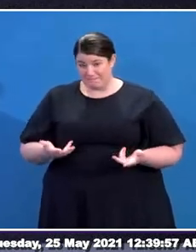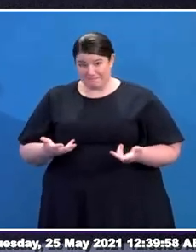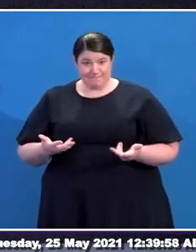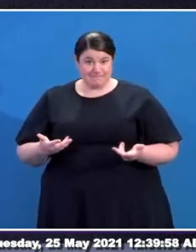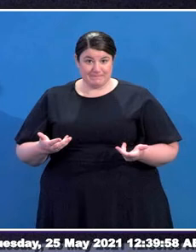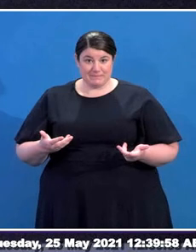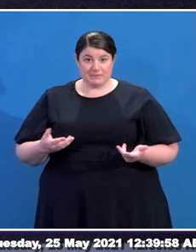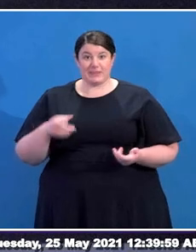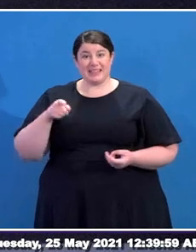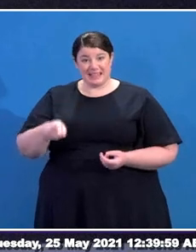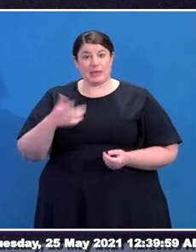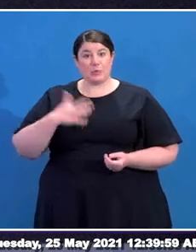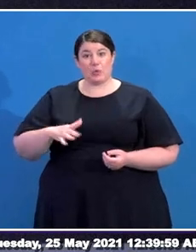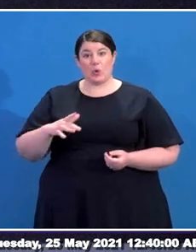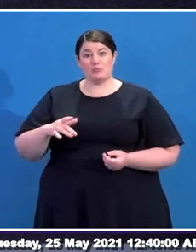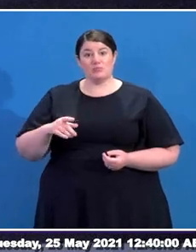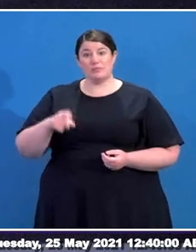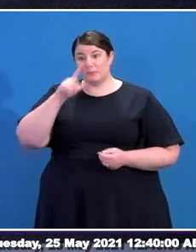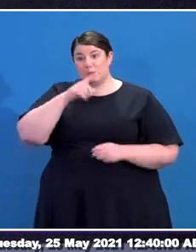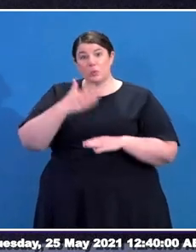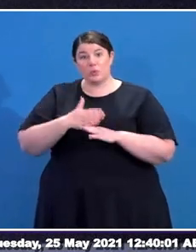staff to remain in the house.